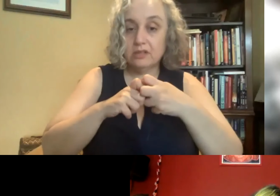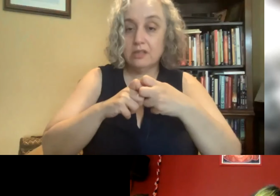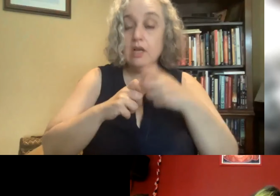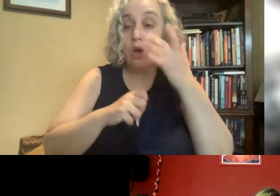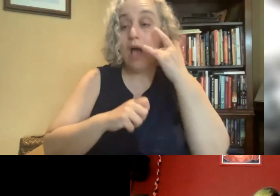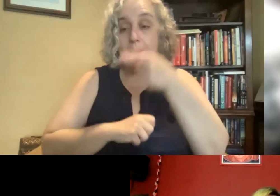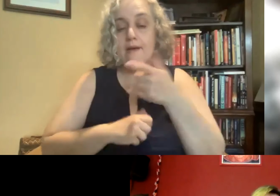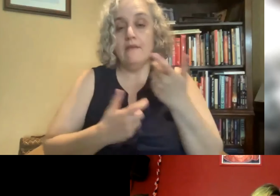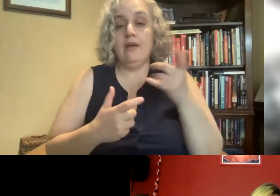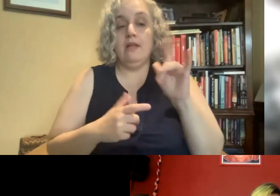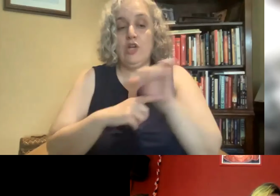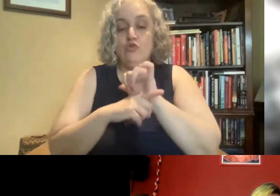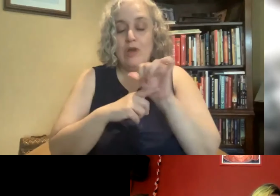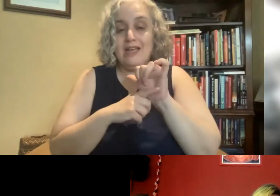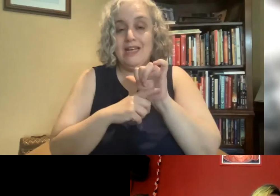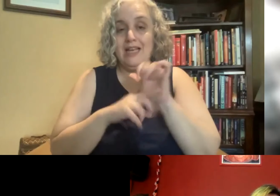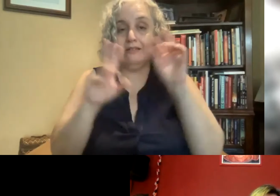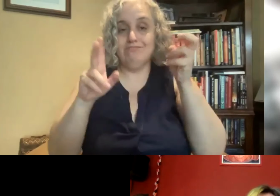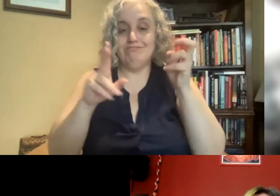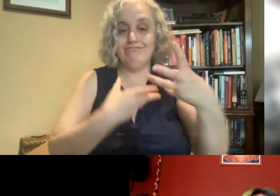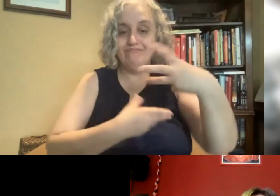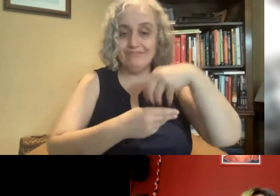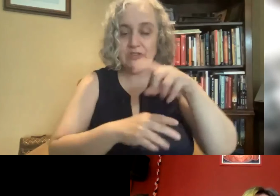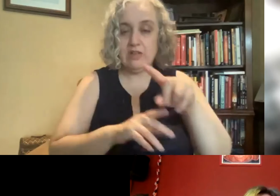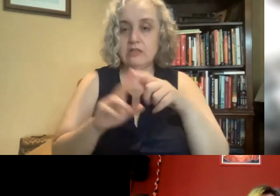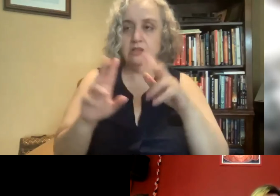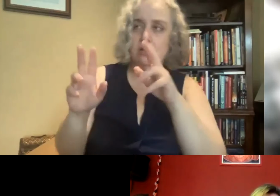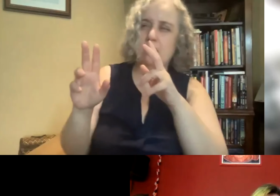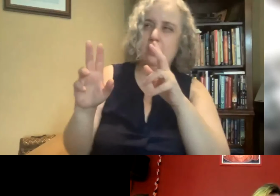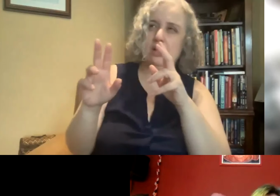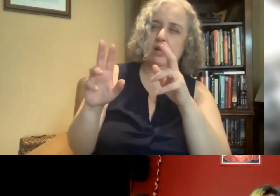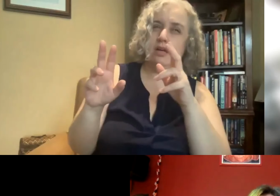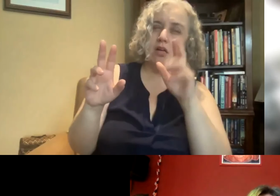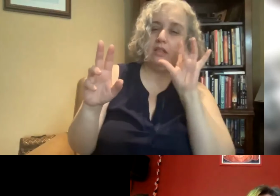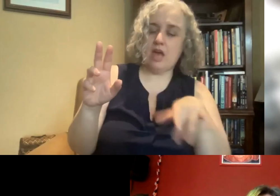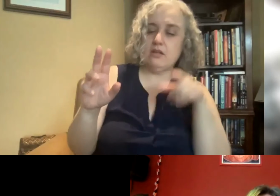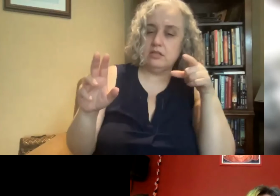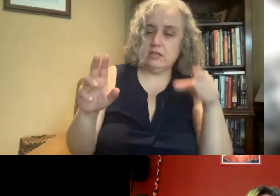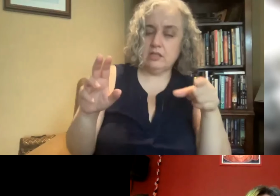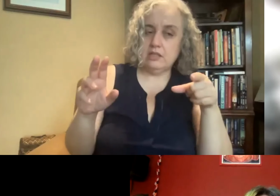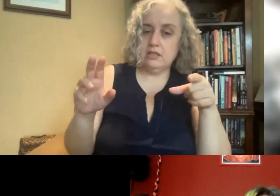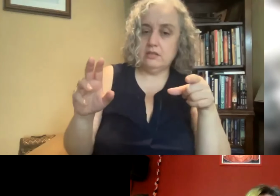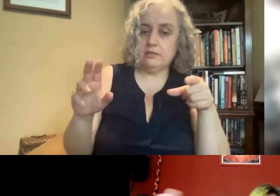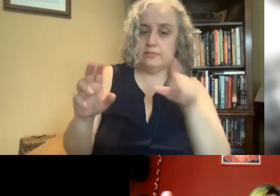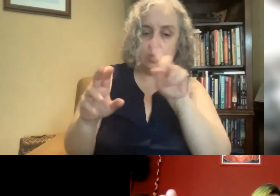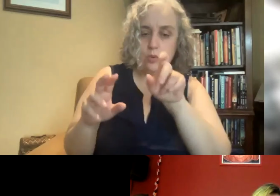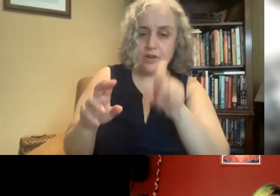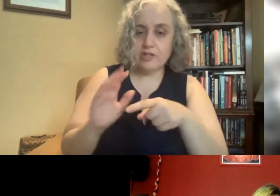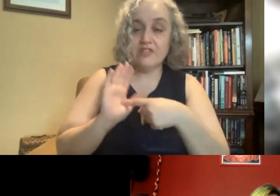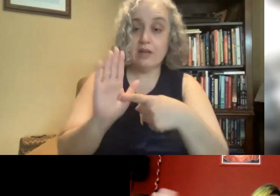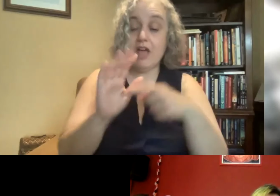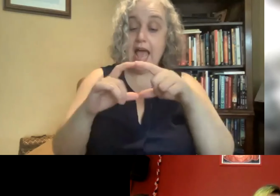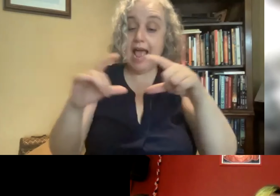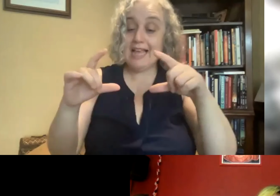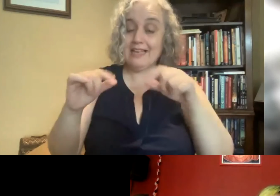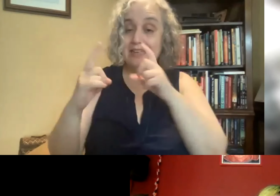A common question is, someone will hold up a gift card and say, ''How much is this for?''